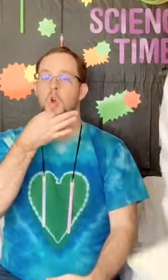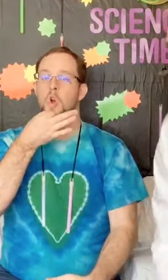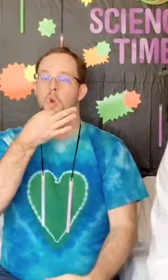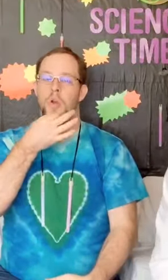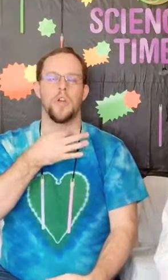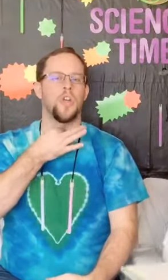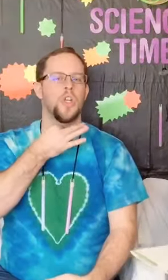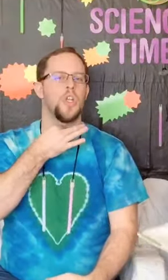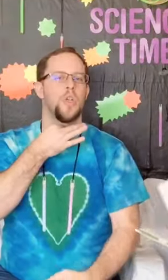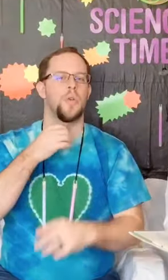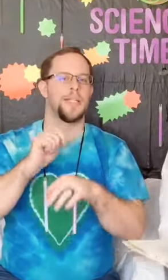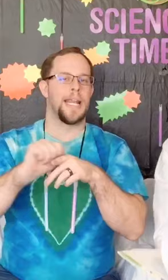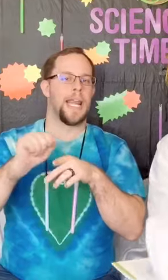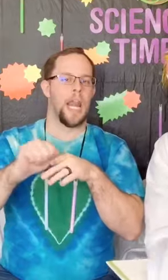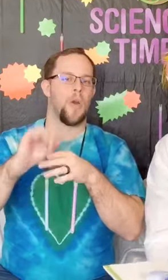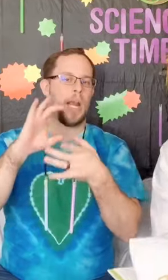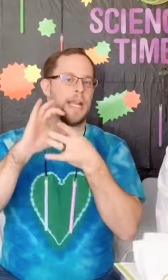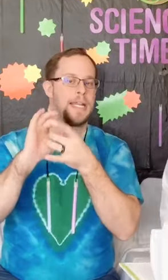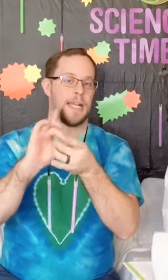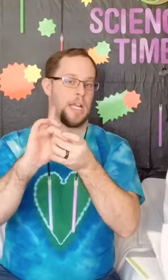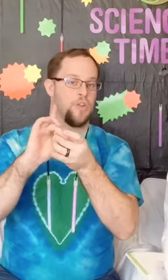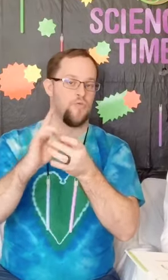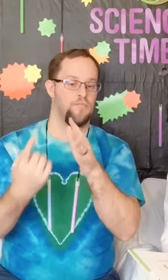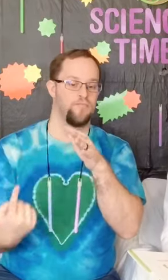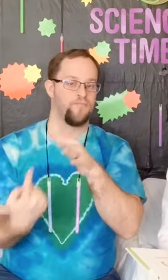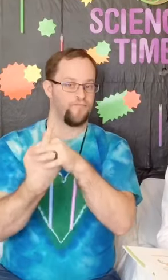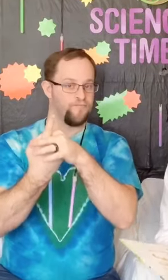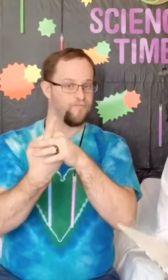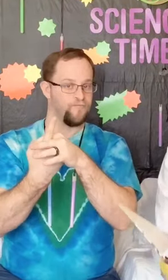with the carrots.